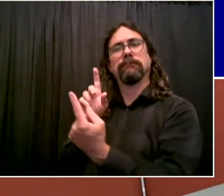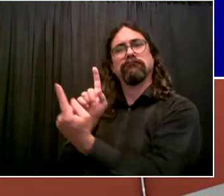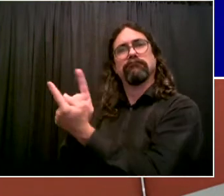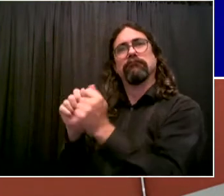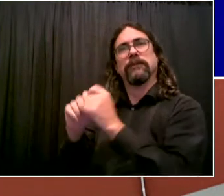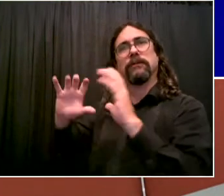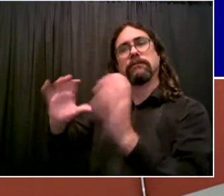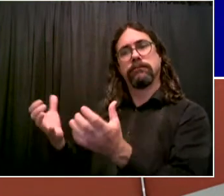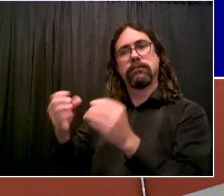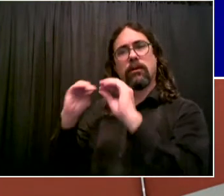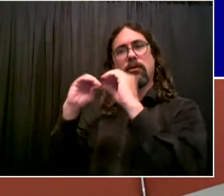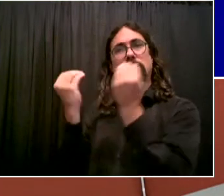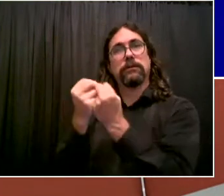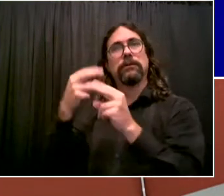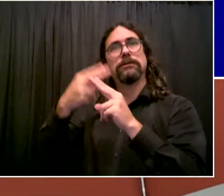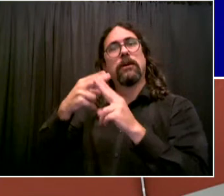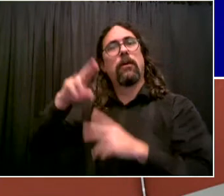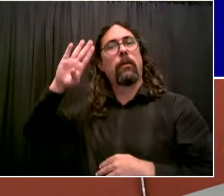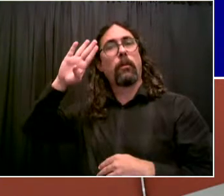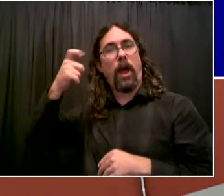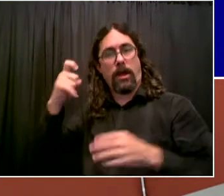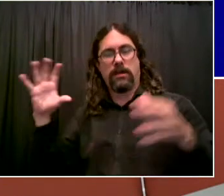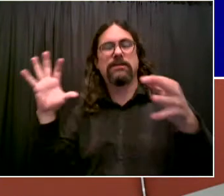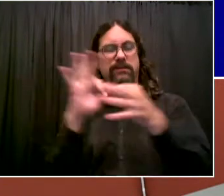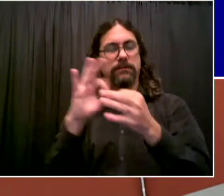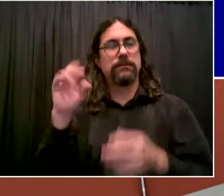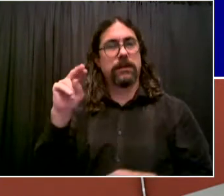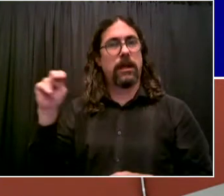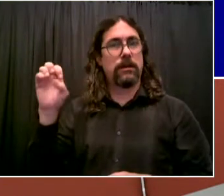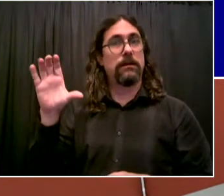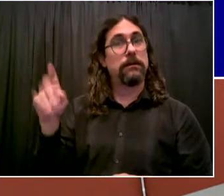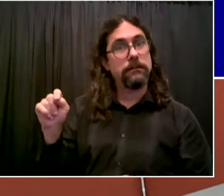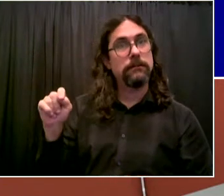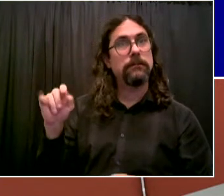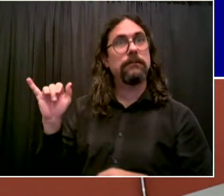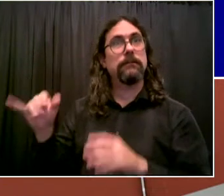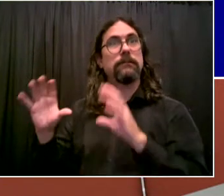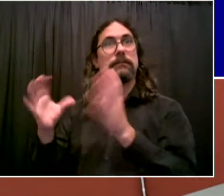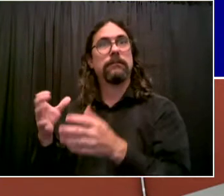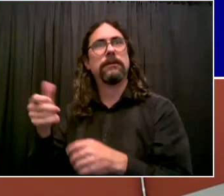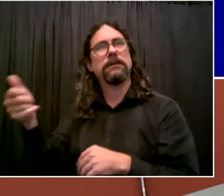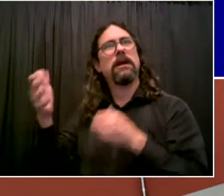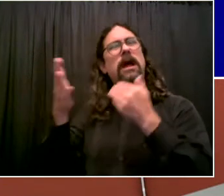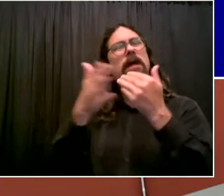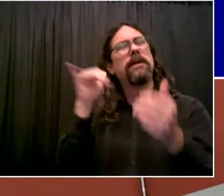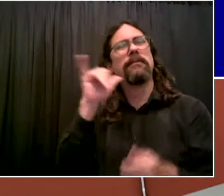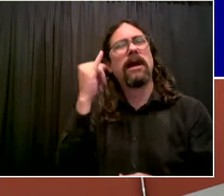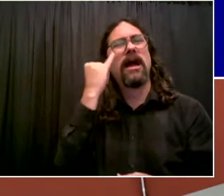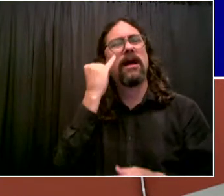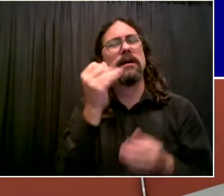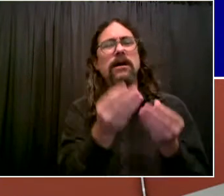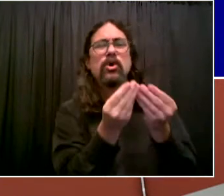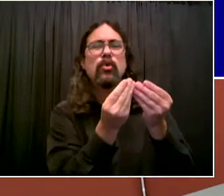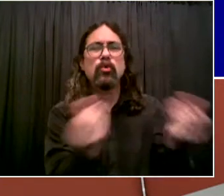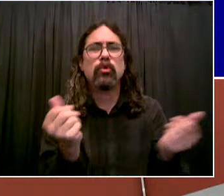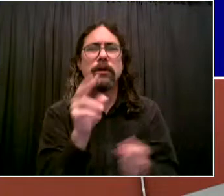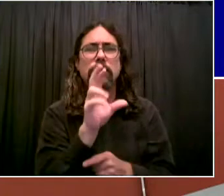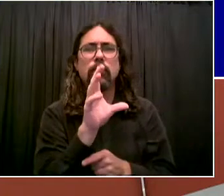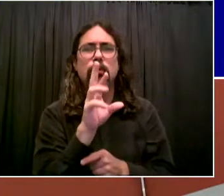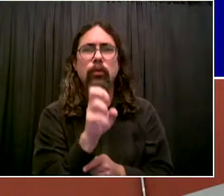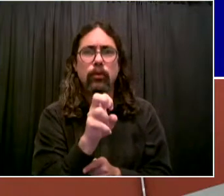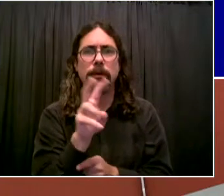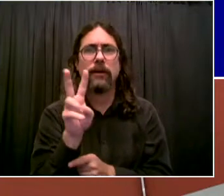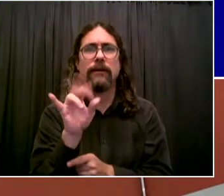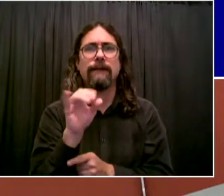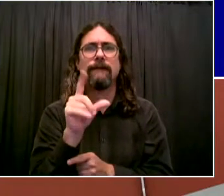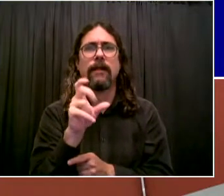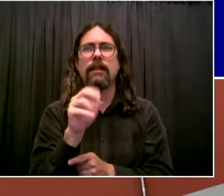ORGANIZATION,